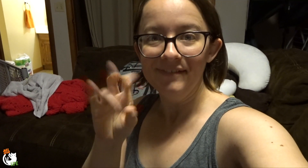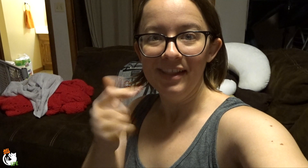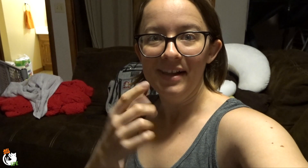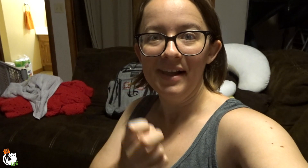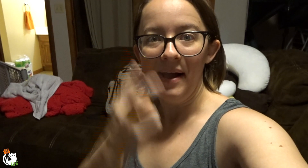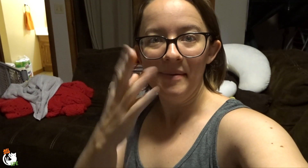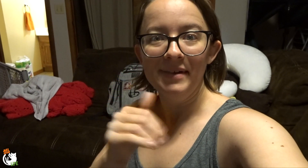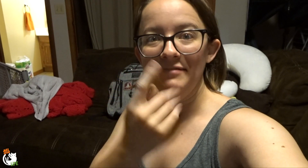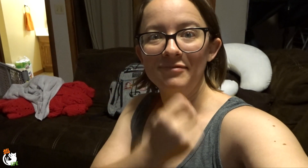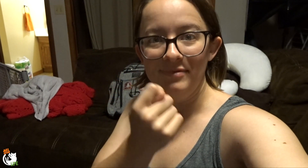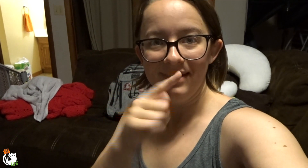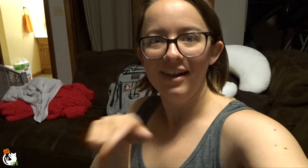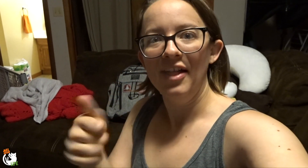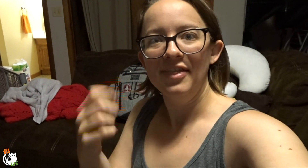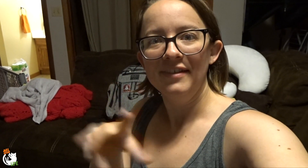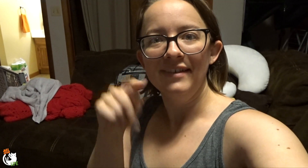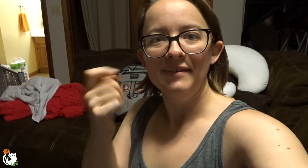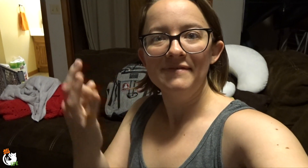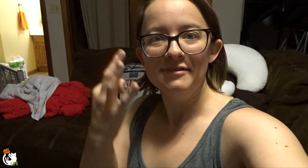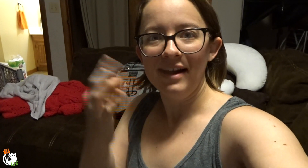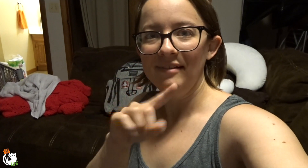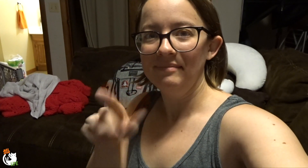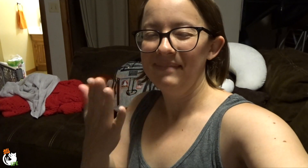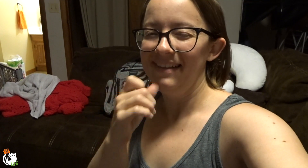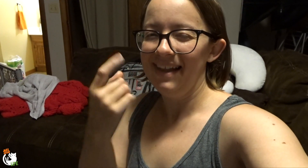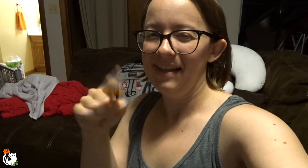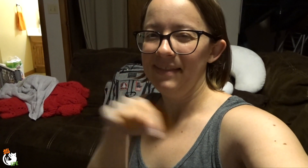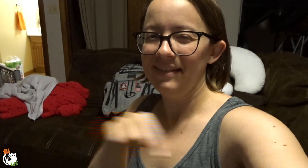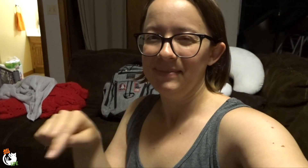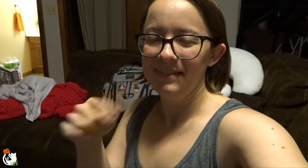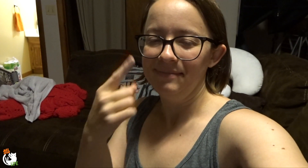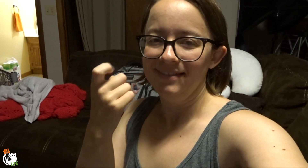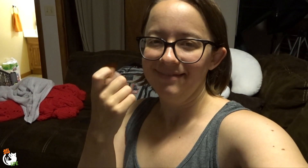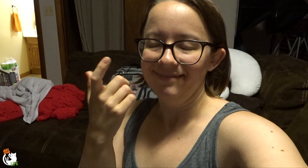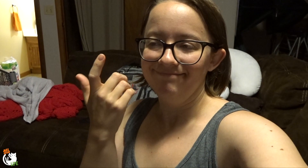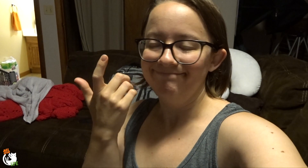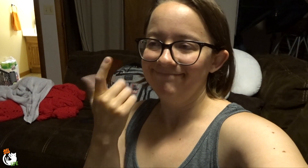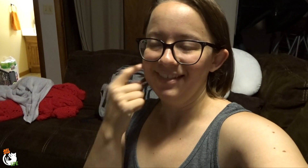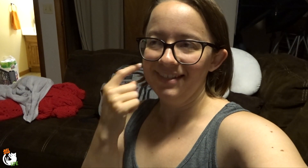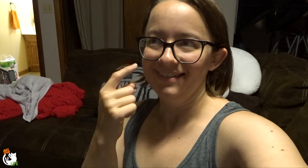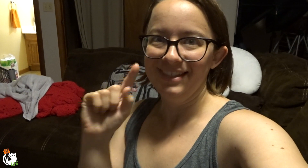I'm trying to get the vlogs uploaded on Tuesday and another video on Friday, but that might not happen with week because